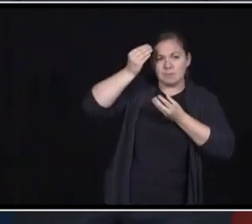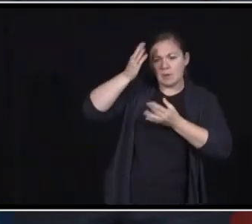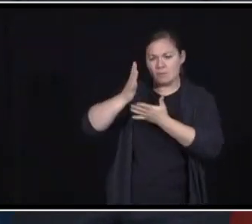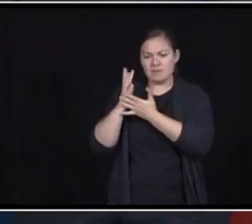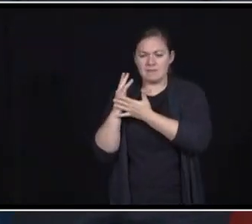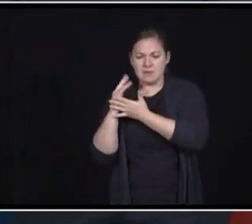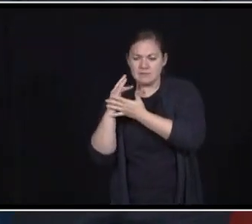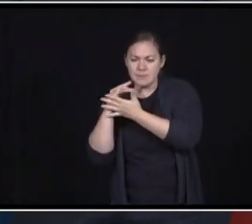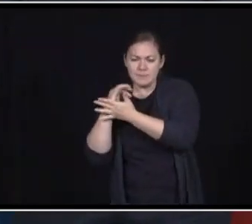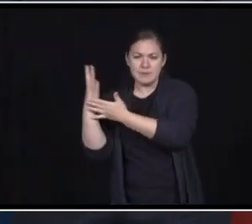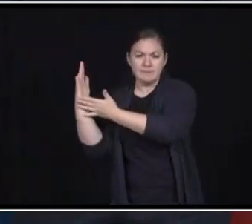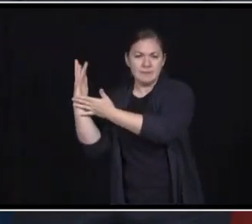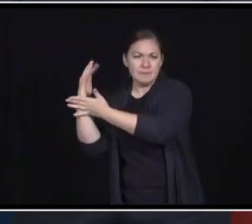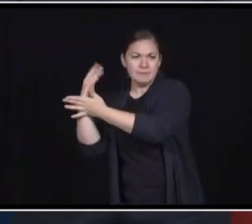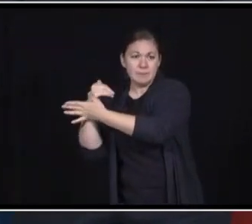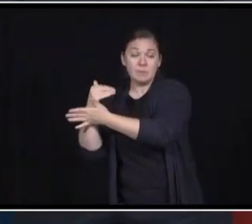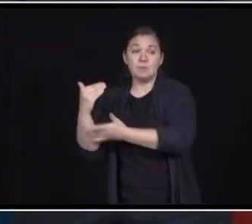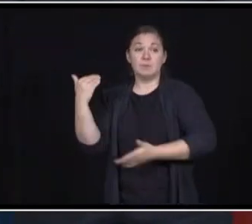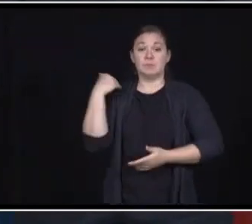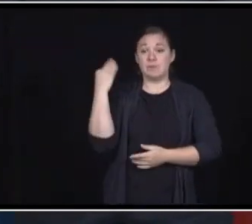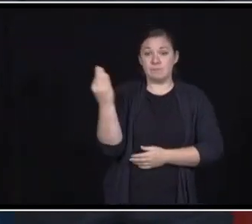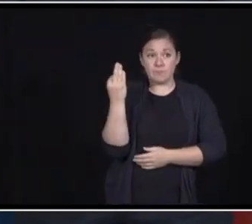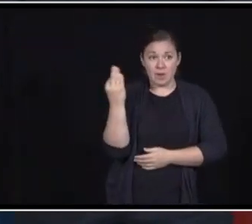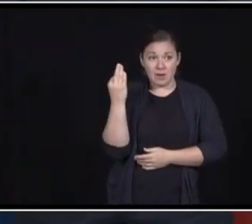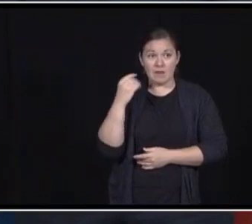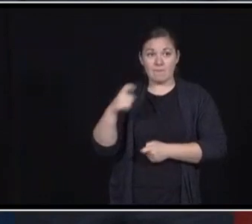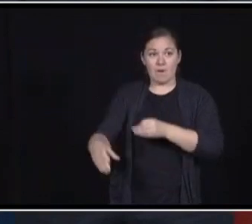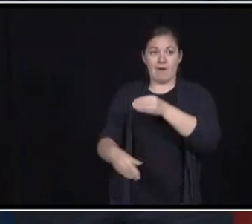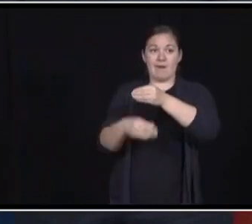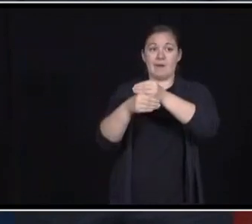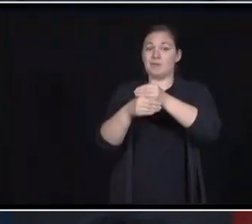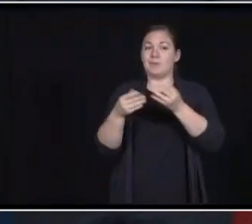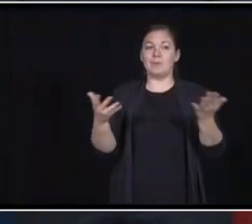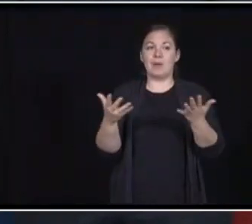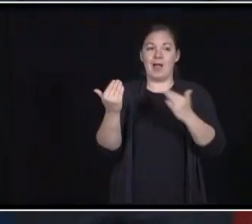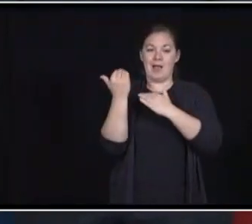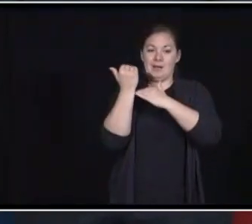And last week, on Friday we did. We put in the measures